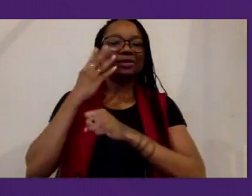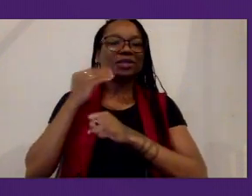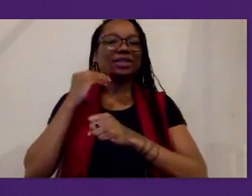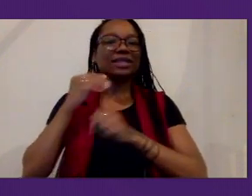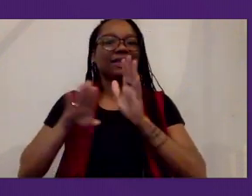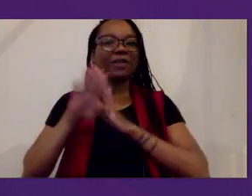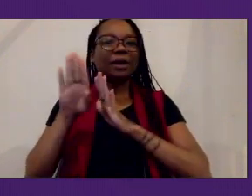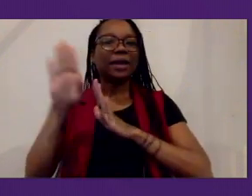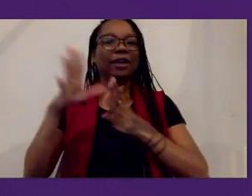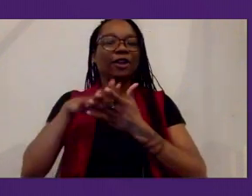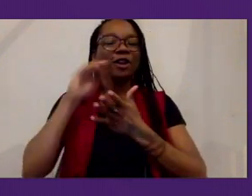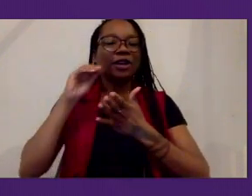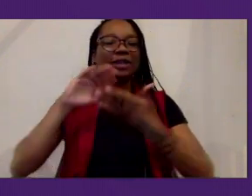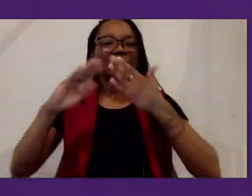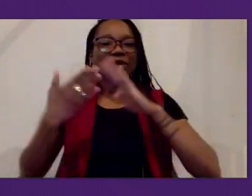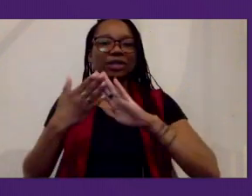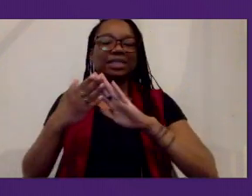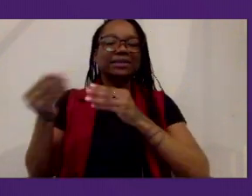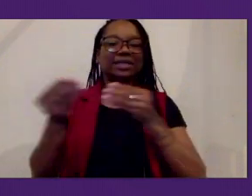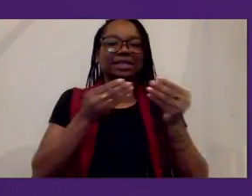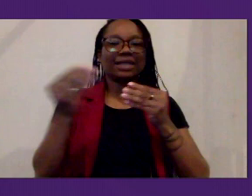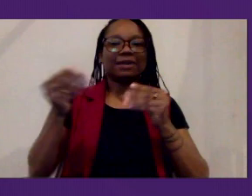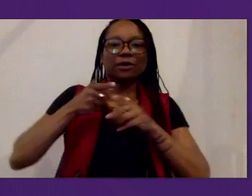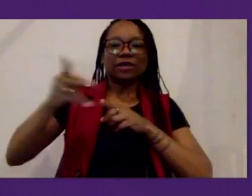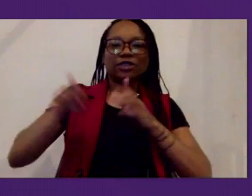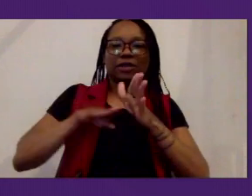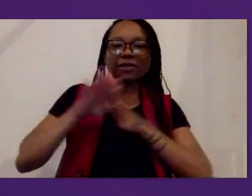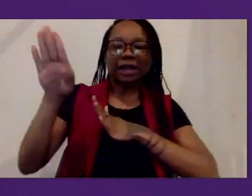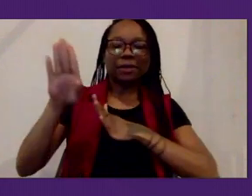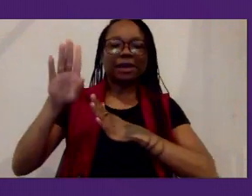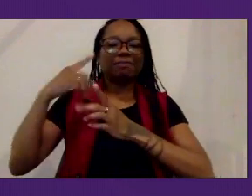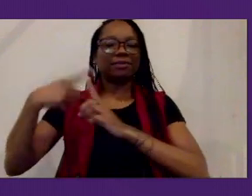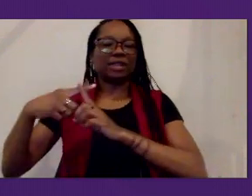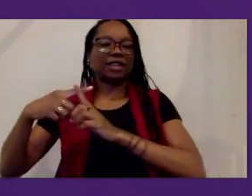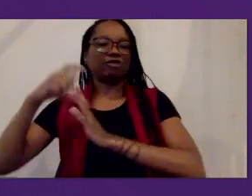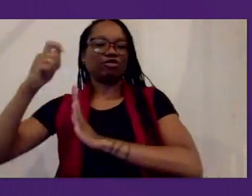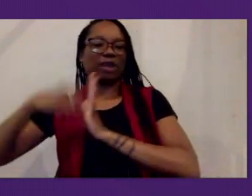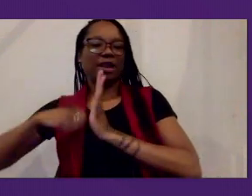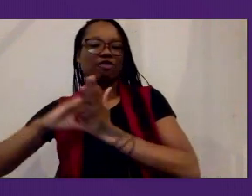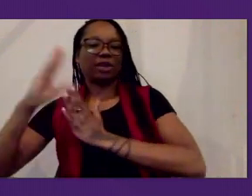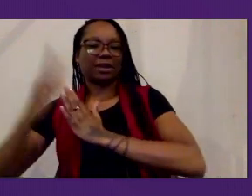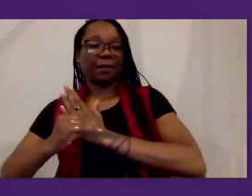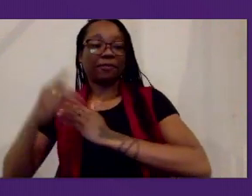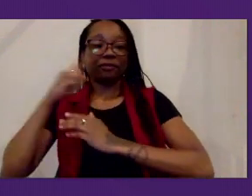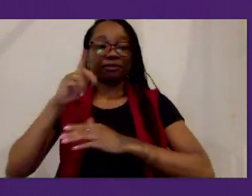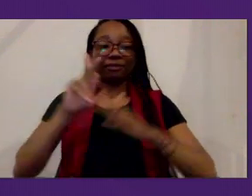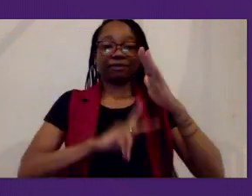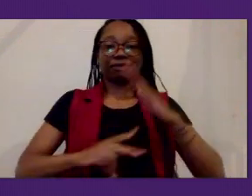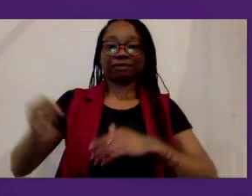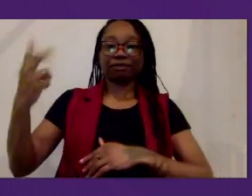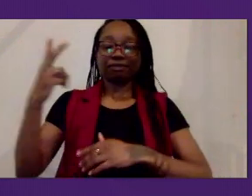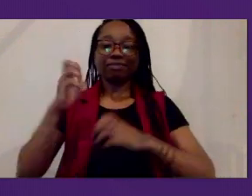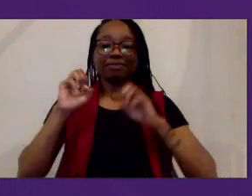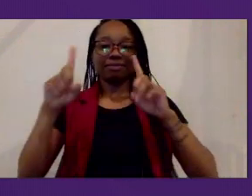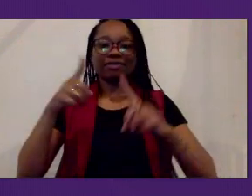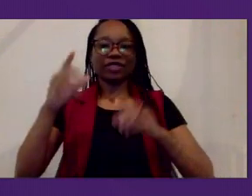and writing curriculum. In K through 12 education, she's taught AP and IB courses, English and